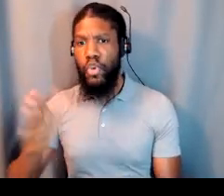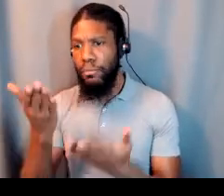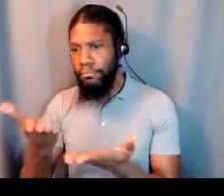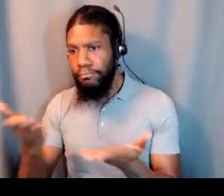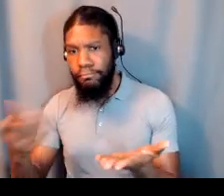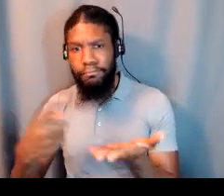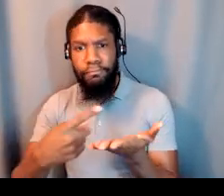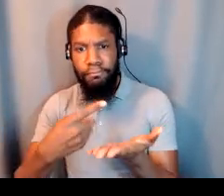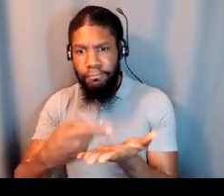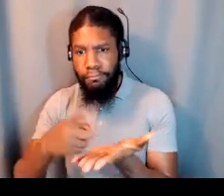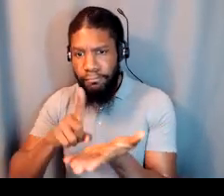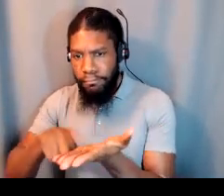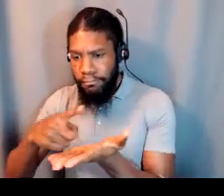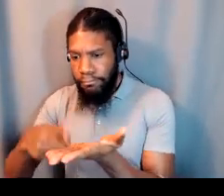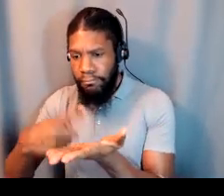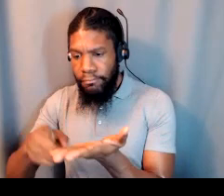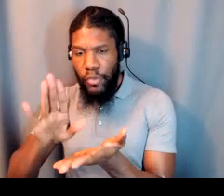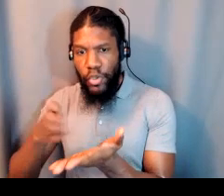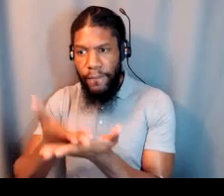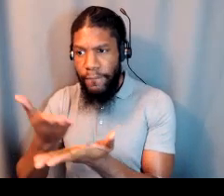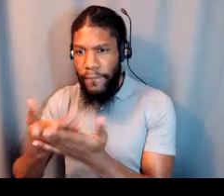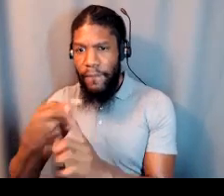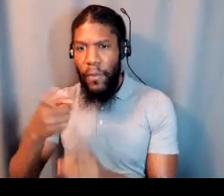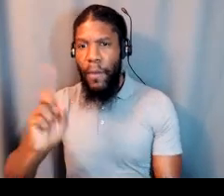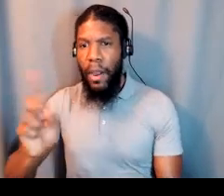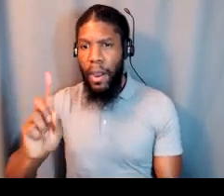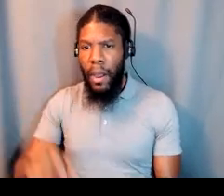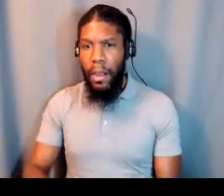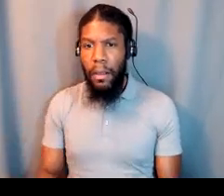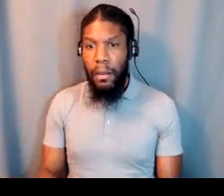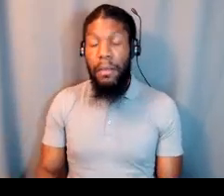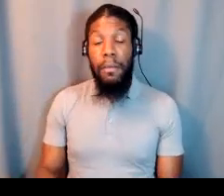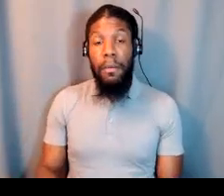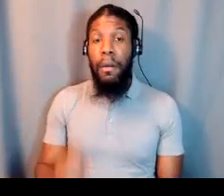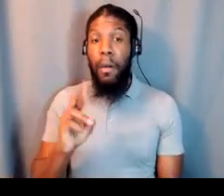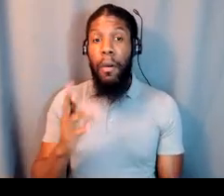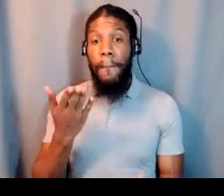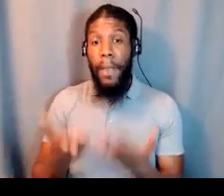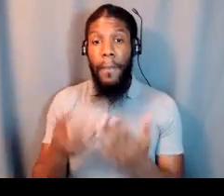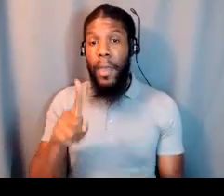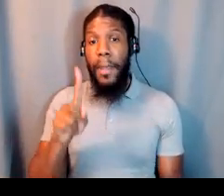"from wherever you receive this information from, "about whatever racial group you're